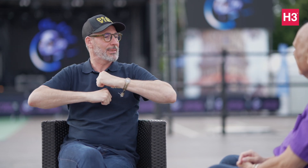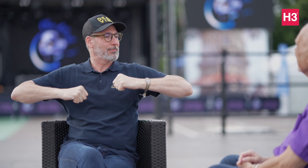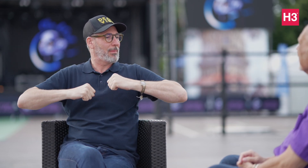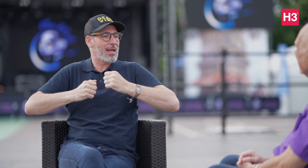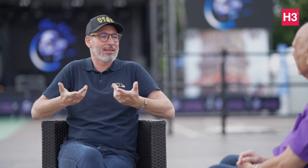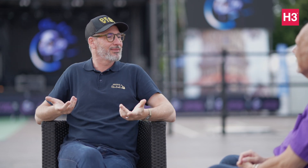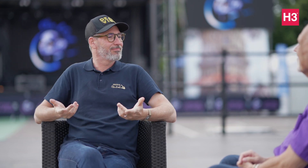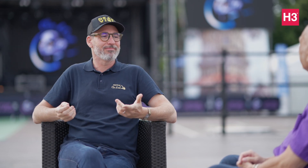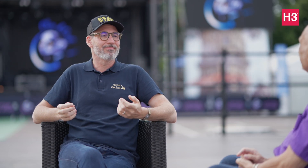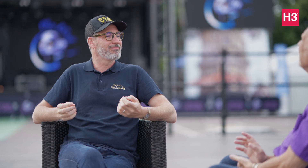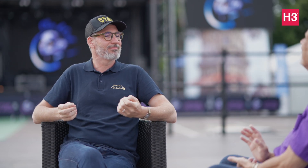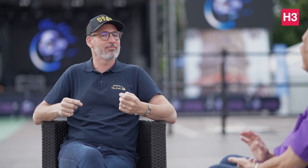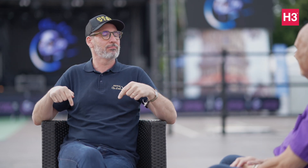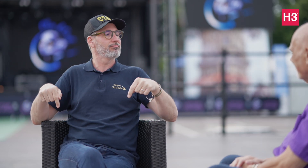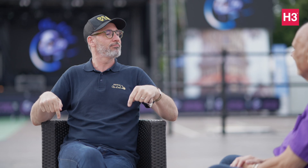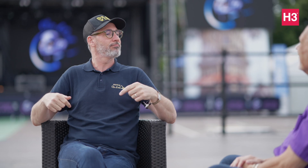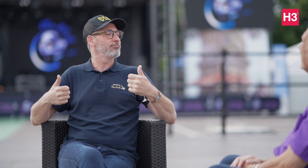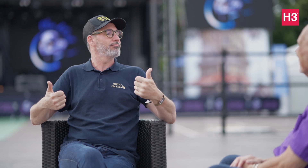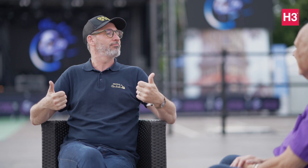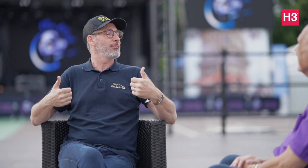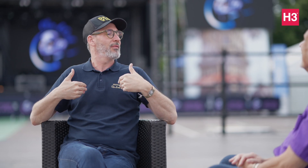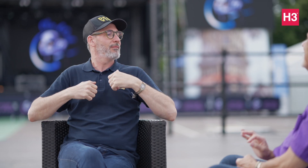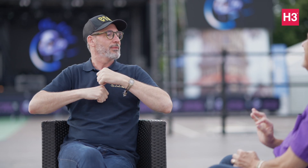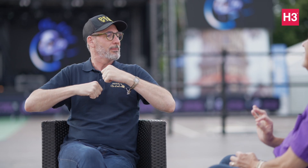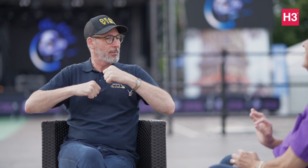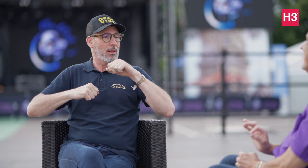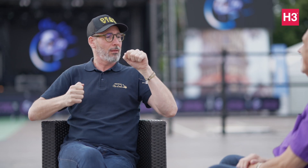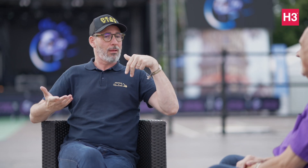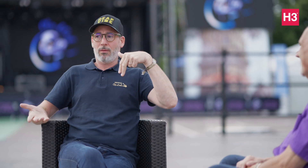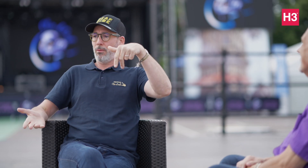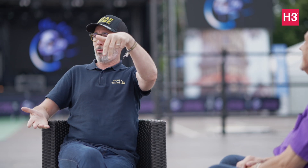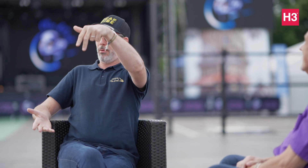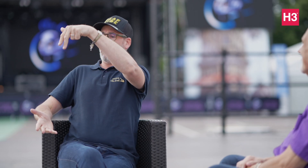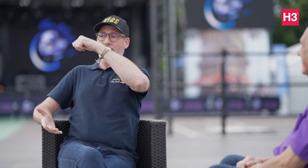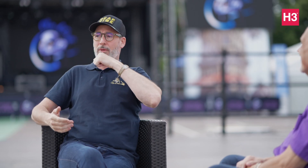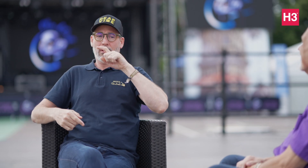and everything is within walking distance — no need for transportation.